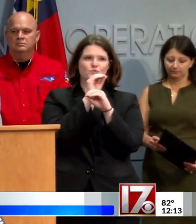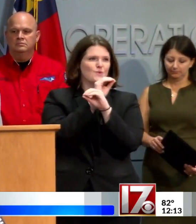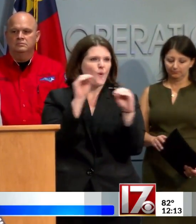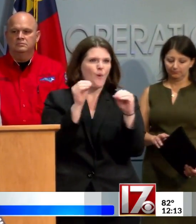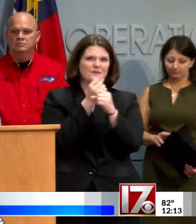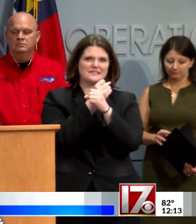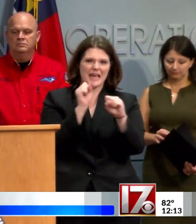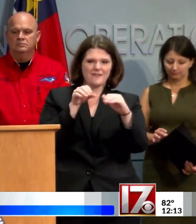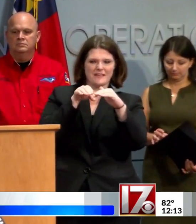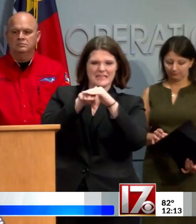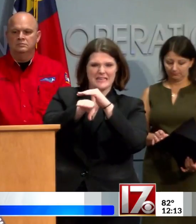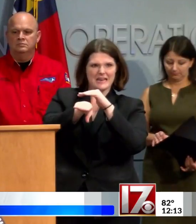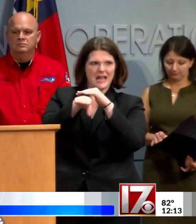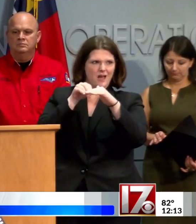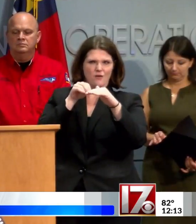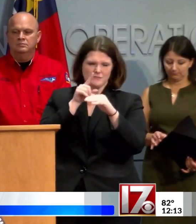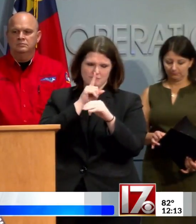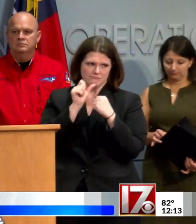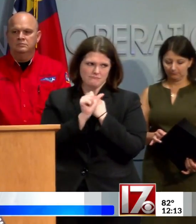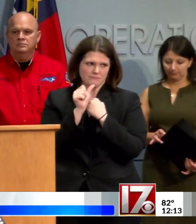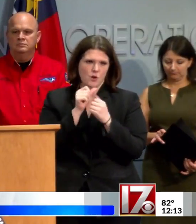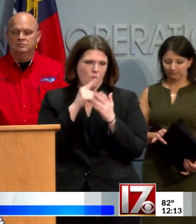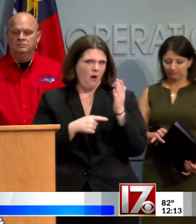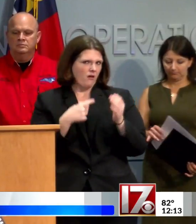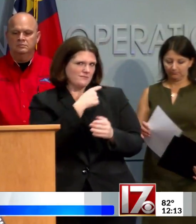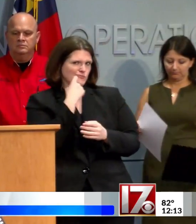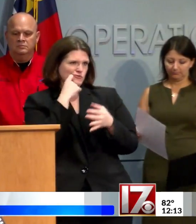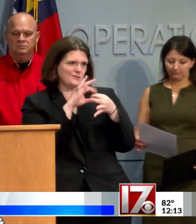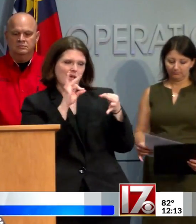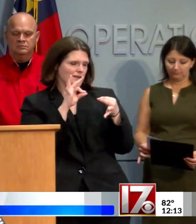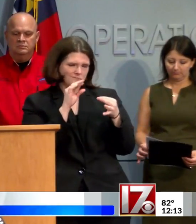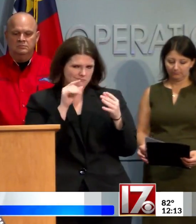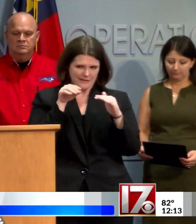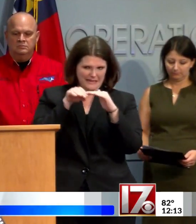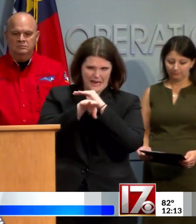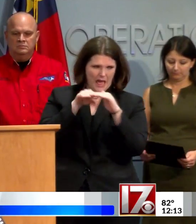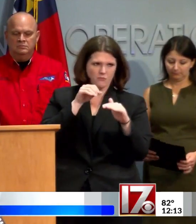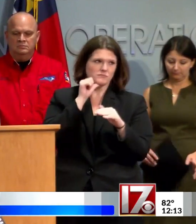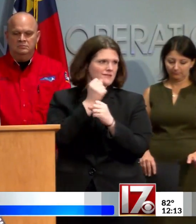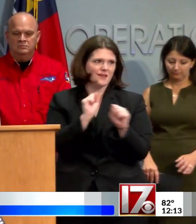SUPPORT LOCAL LAW-ENFORCEMENT IN THE LOCAL AREAS. TRAVEL IN THE AFFECTED AREAS IS STILL VERY DANGEROUS.